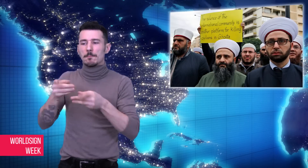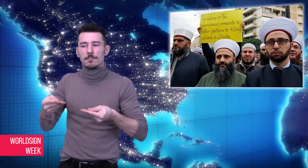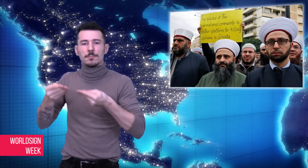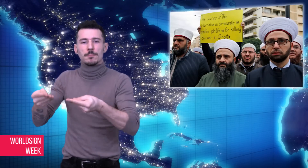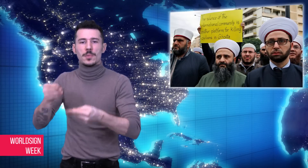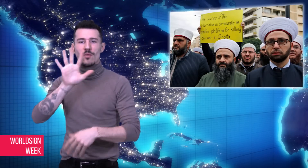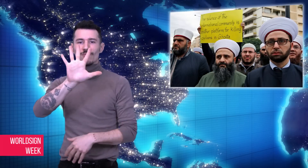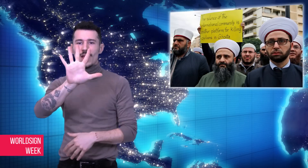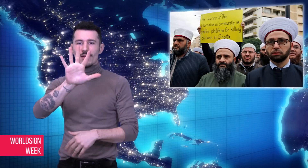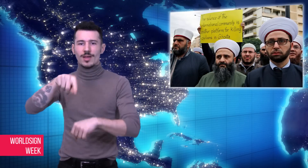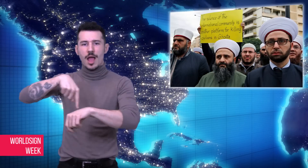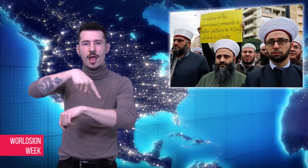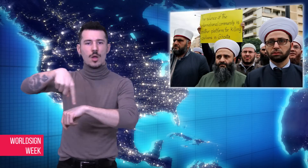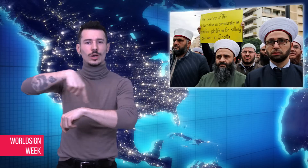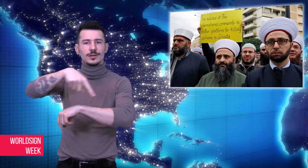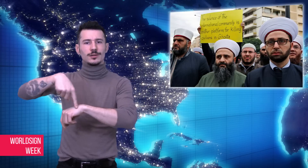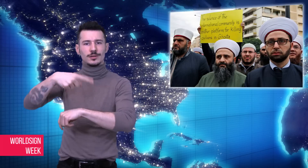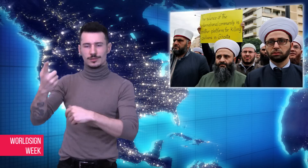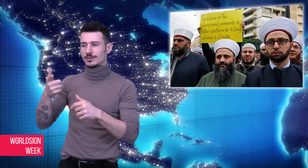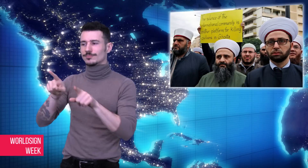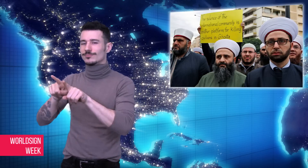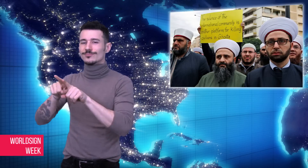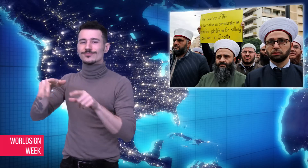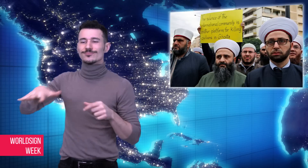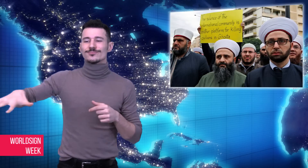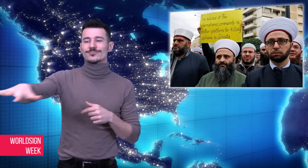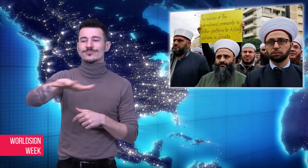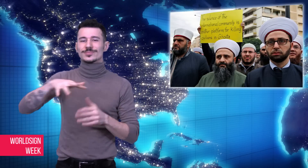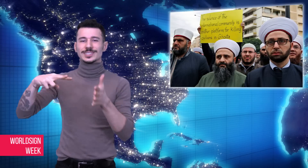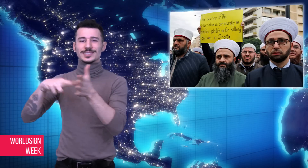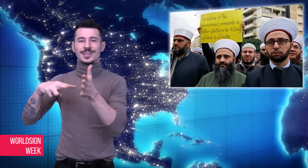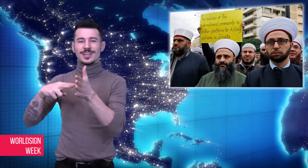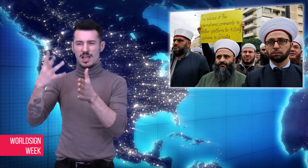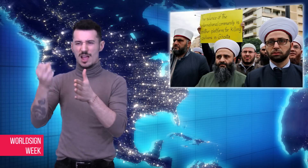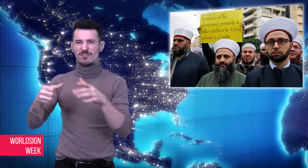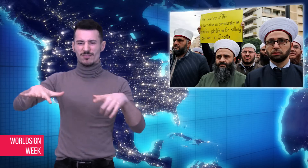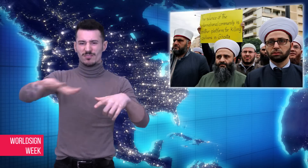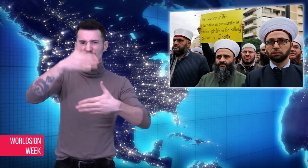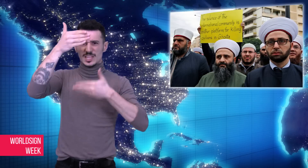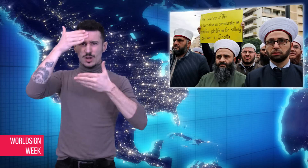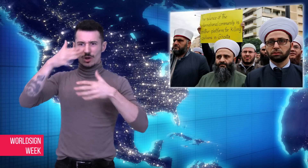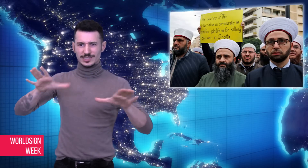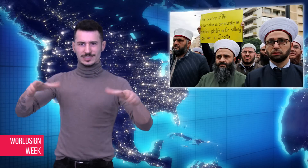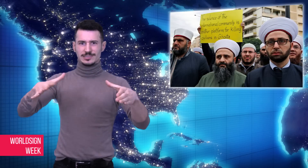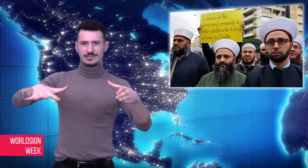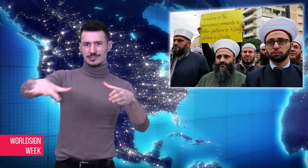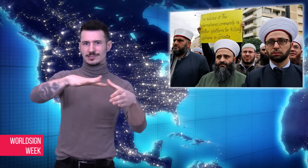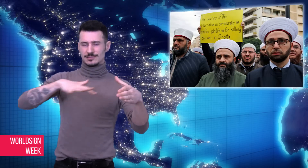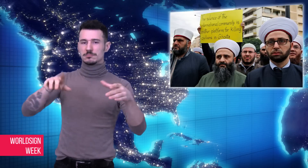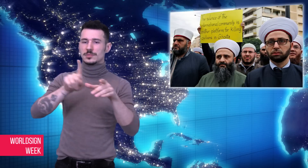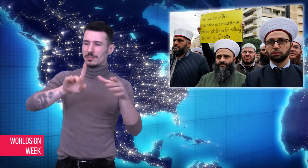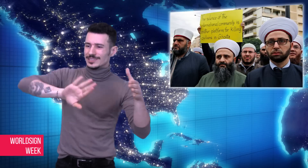civilians evacuate the rebel-held enclave in a part of Damascus. The death toll